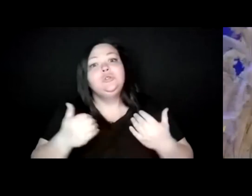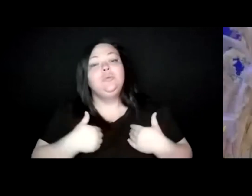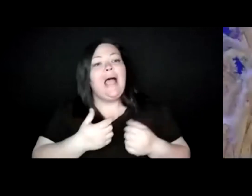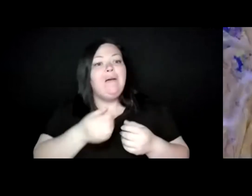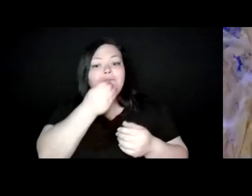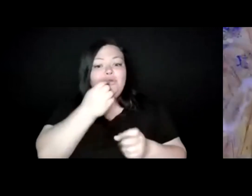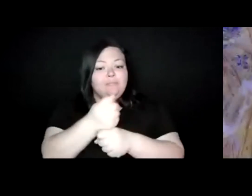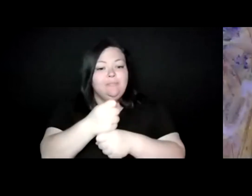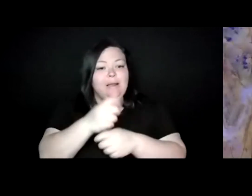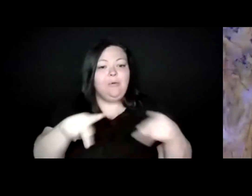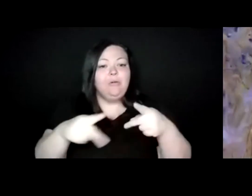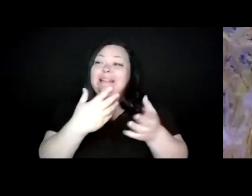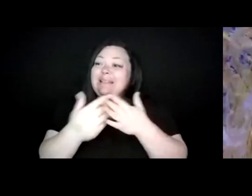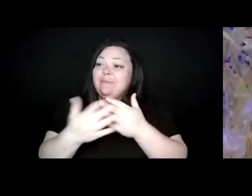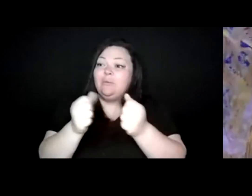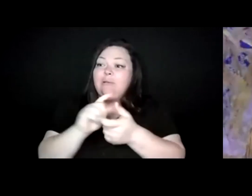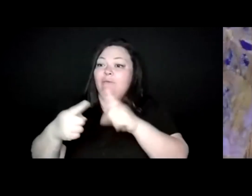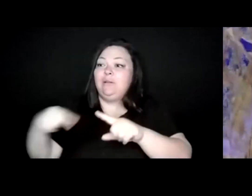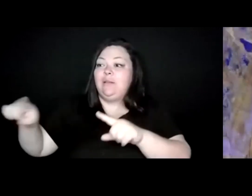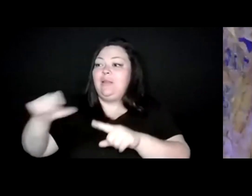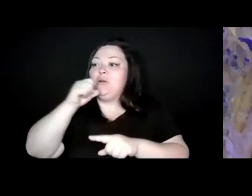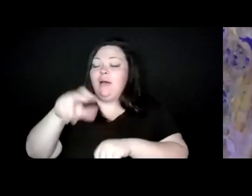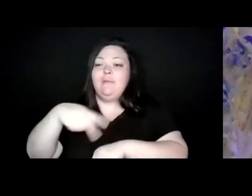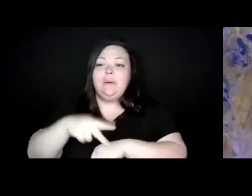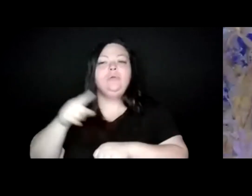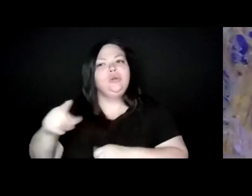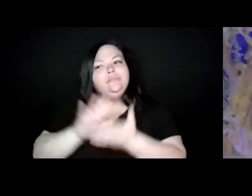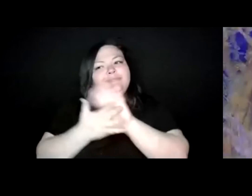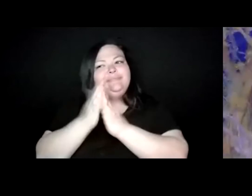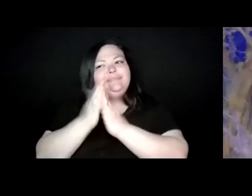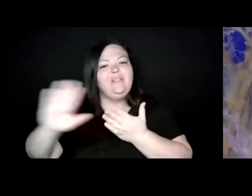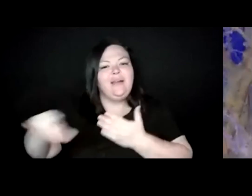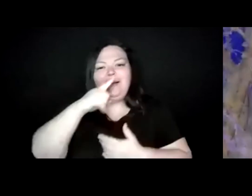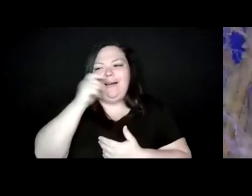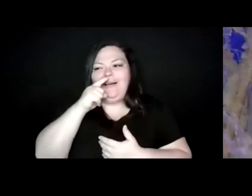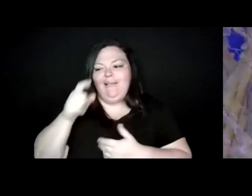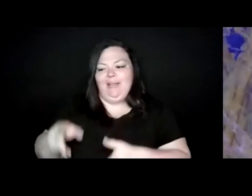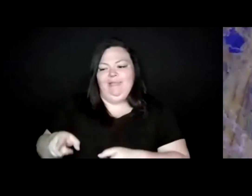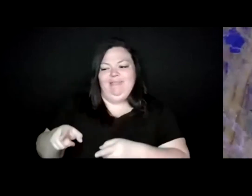non-Filipino friends. you forgive your friends for their ugly lumpia. they just need practice.//